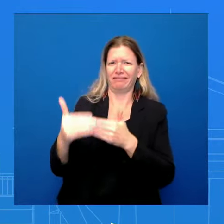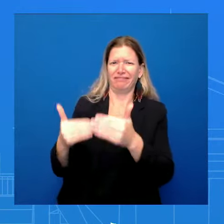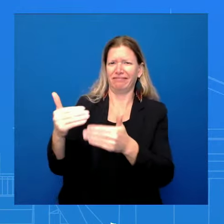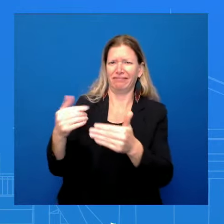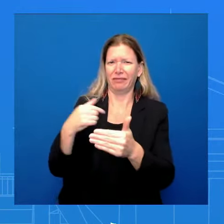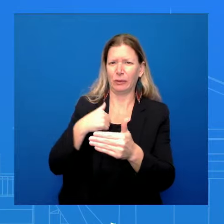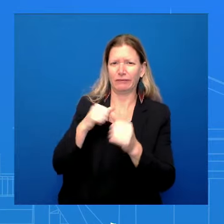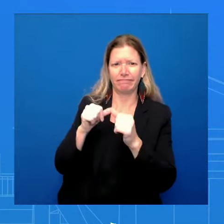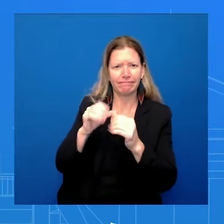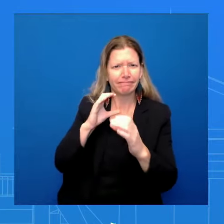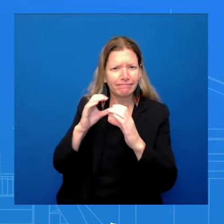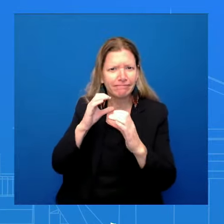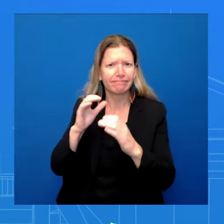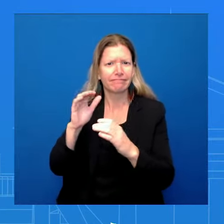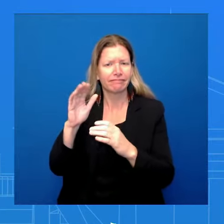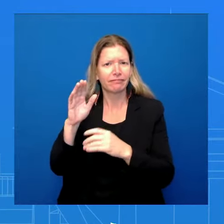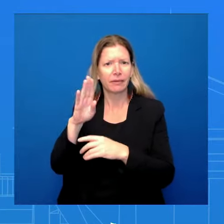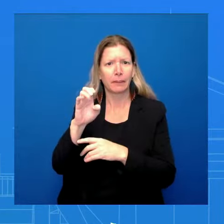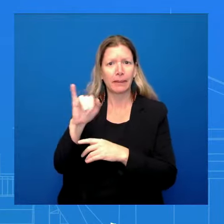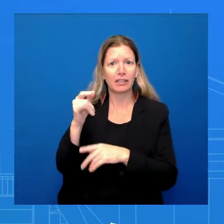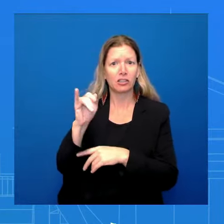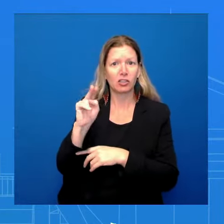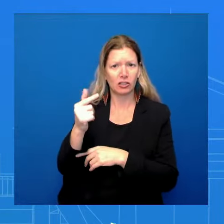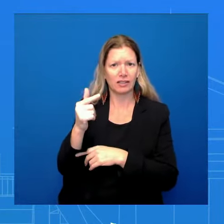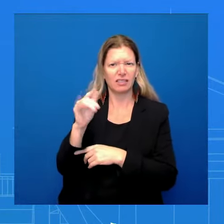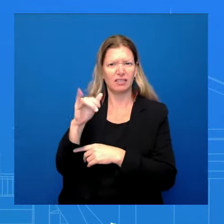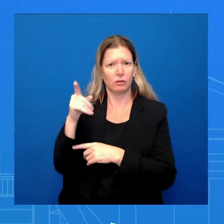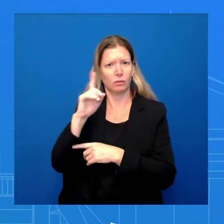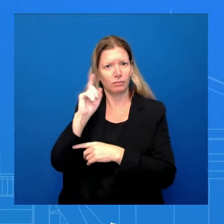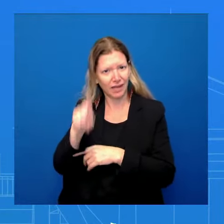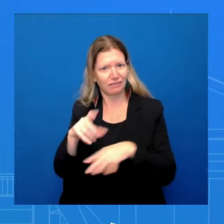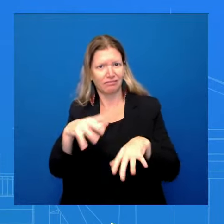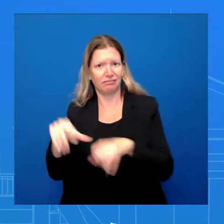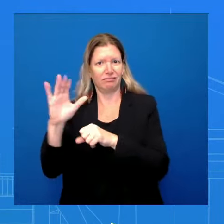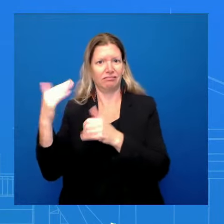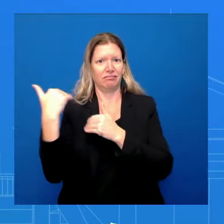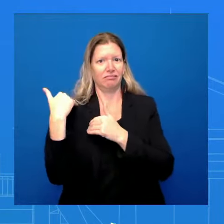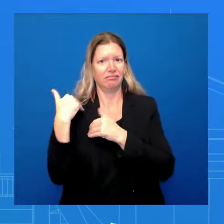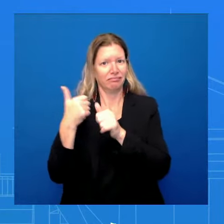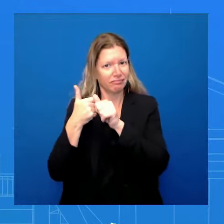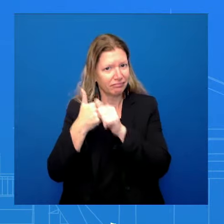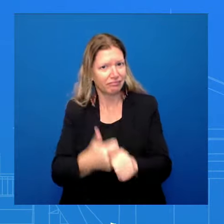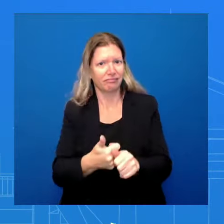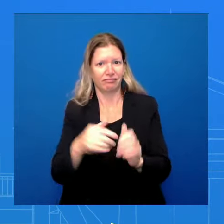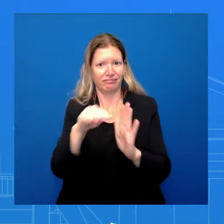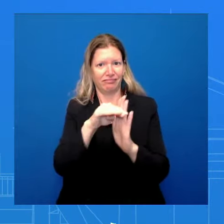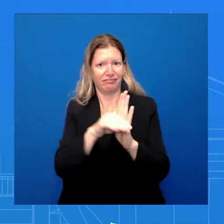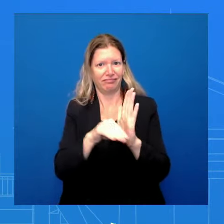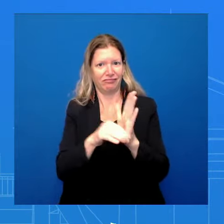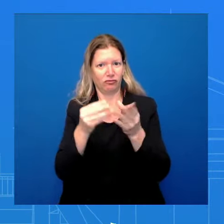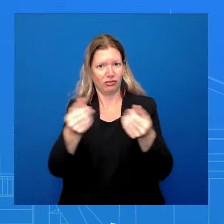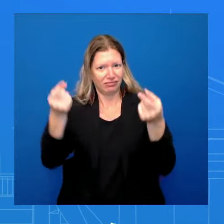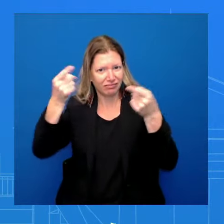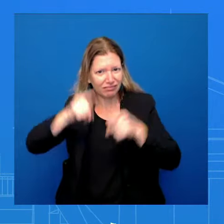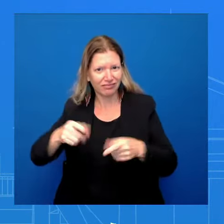And we will continue to press for further action in New York in response to provocations and other steps that North Korea